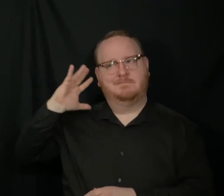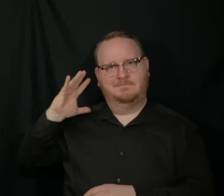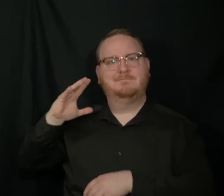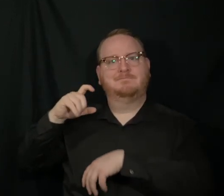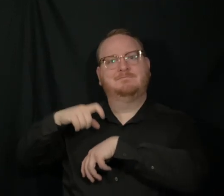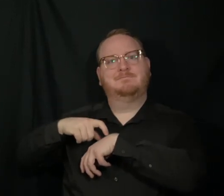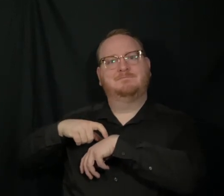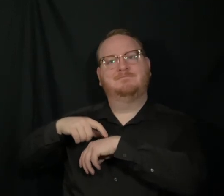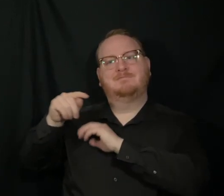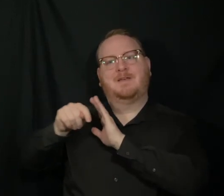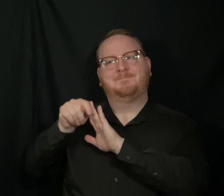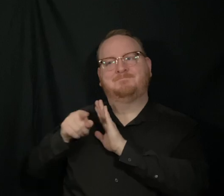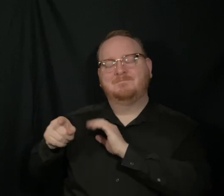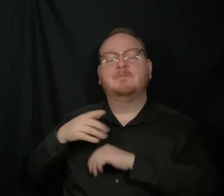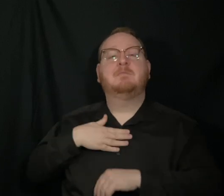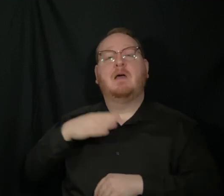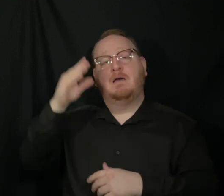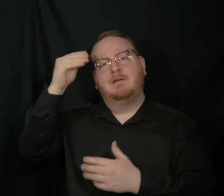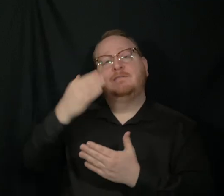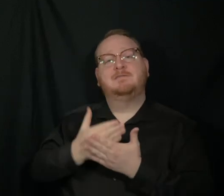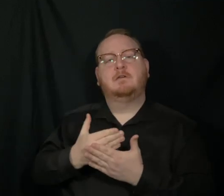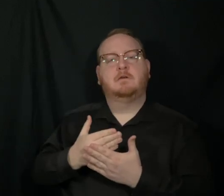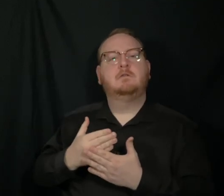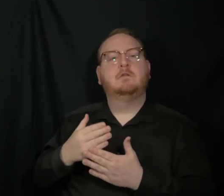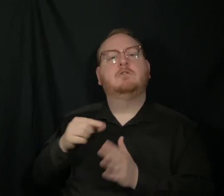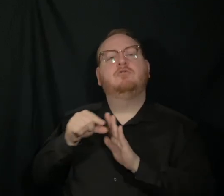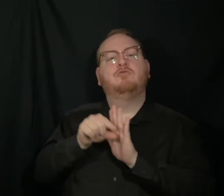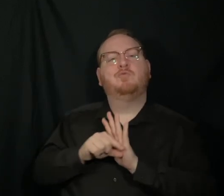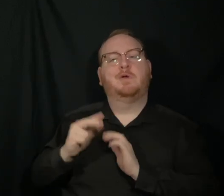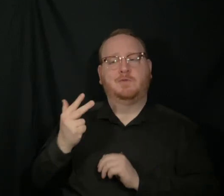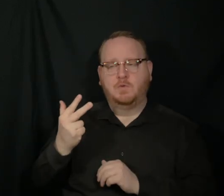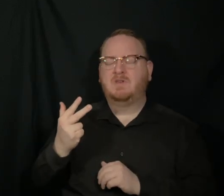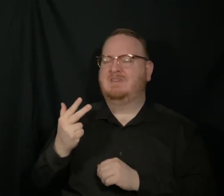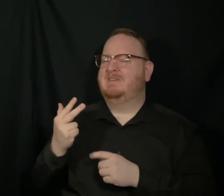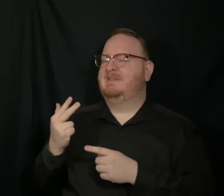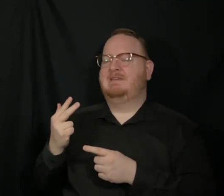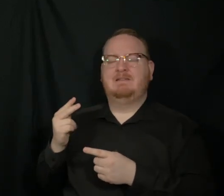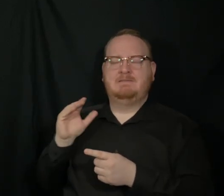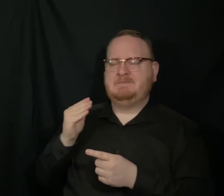going well, at all, I've had issues with this teachers is one